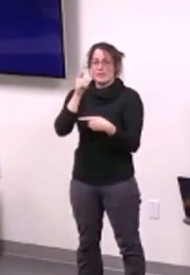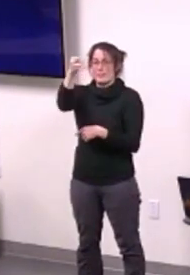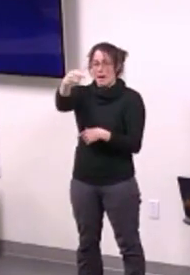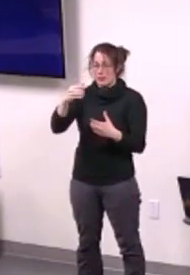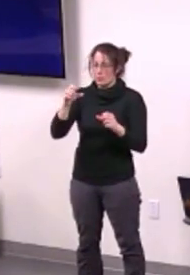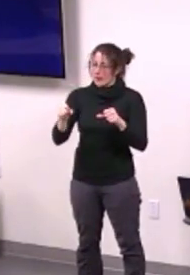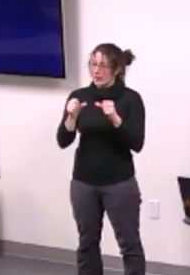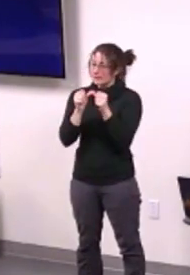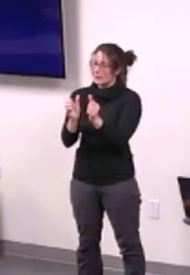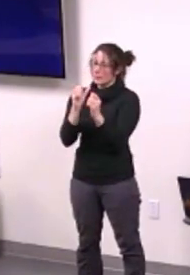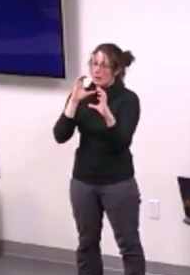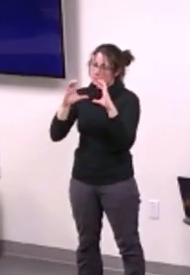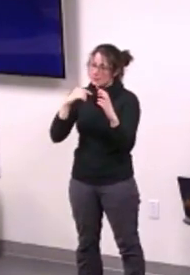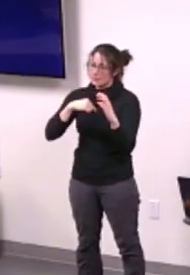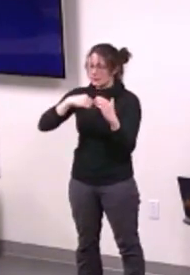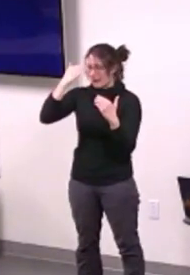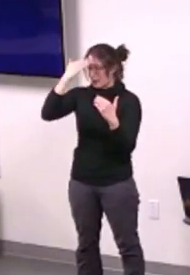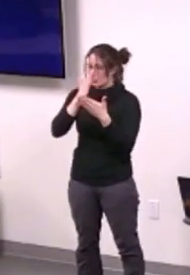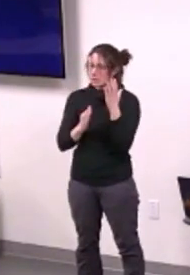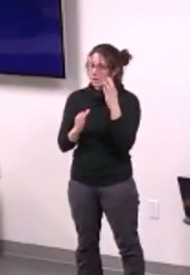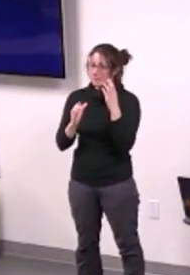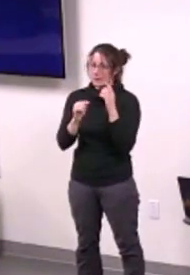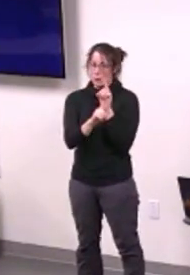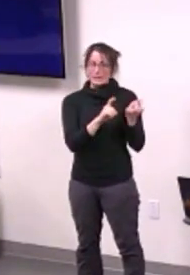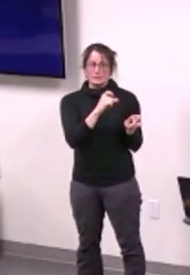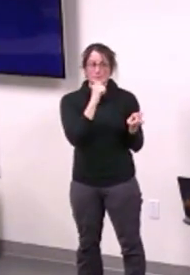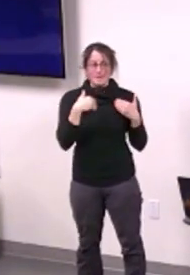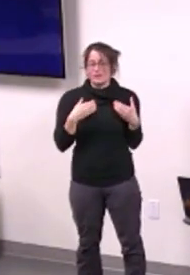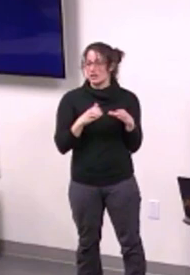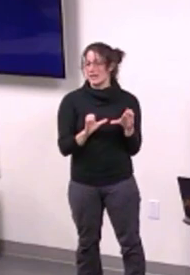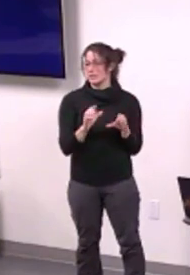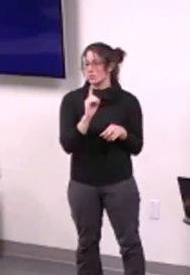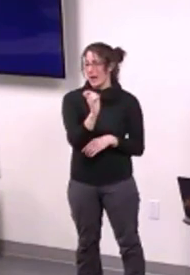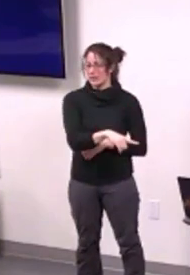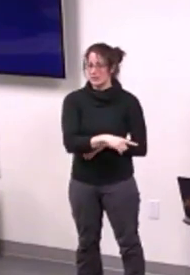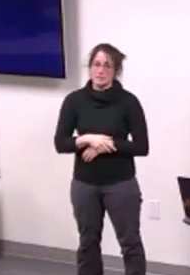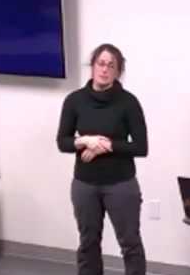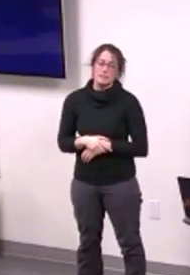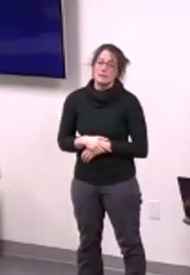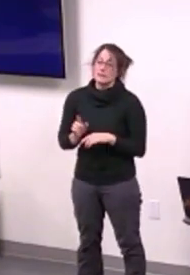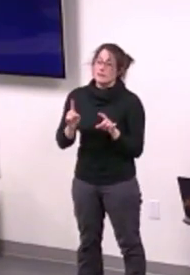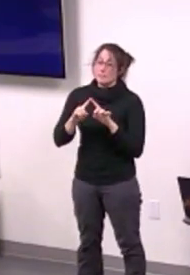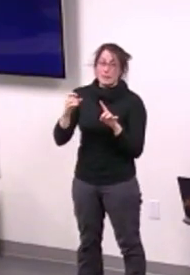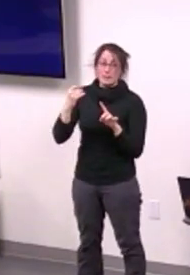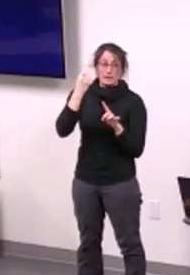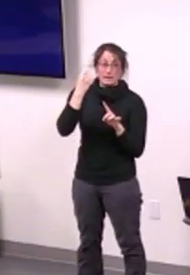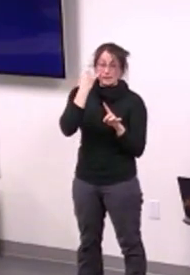I know there were a few questions that didn't get an opportunity to, to be asked. But if you appreciate tonight's lecture.